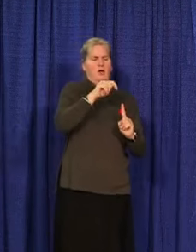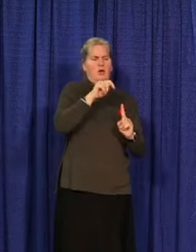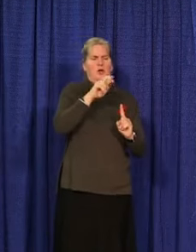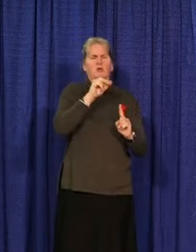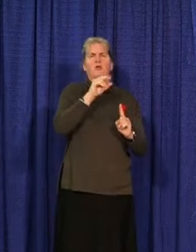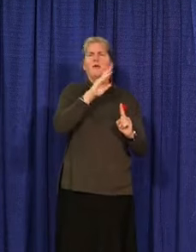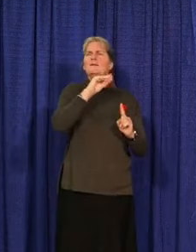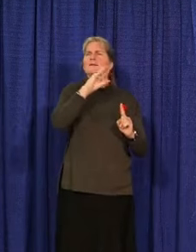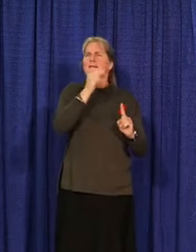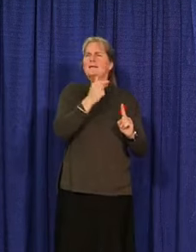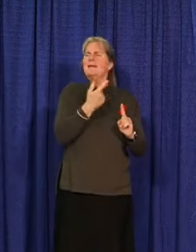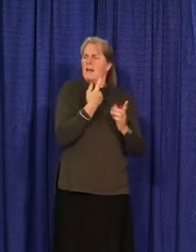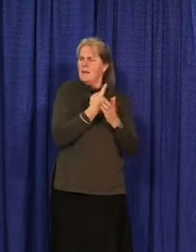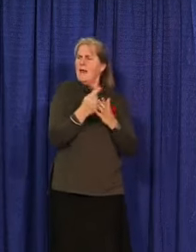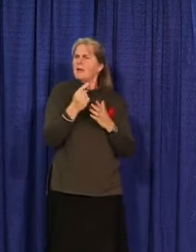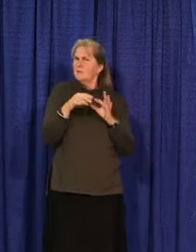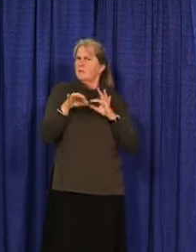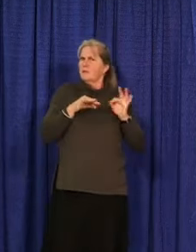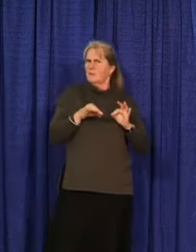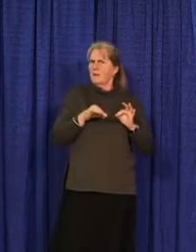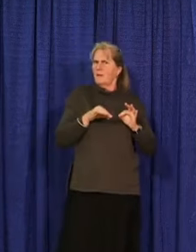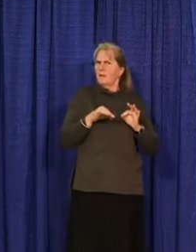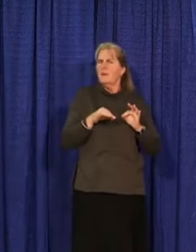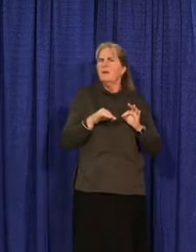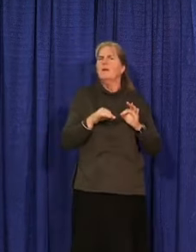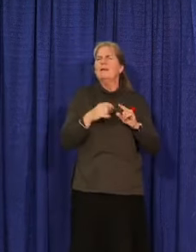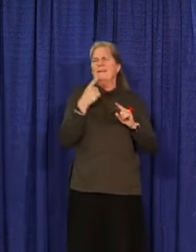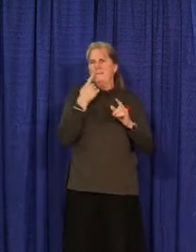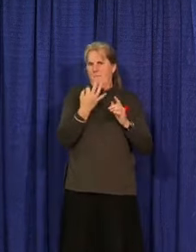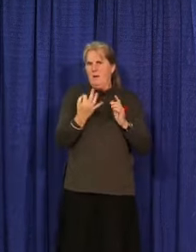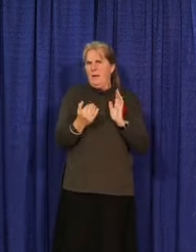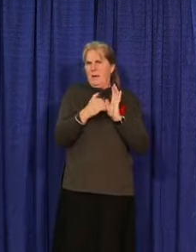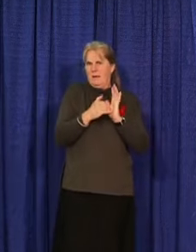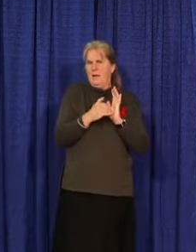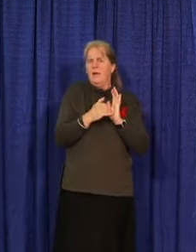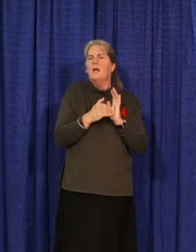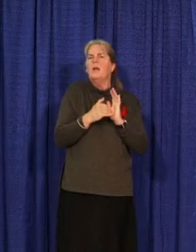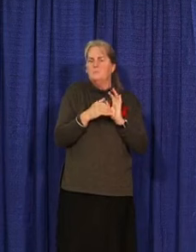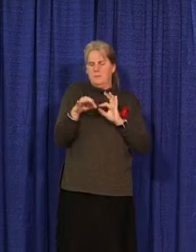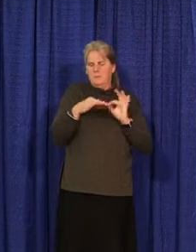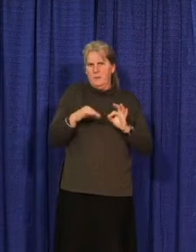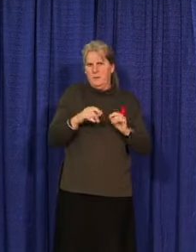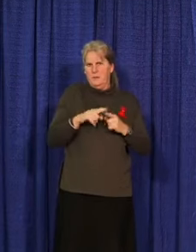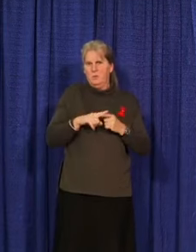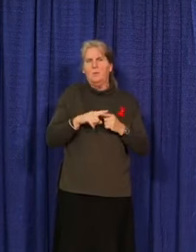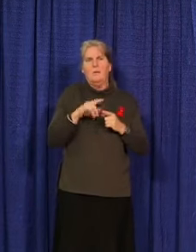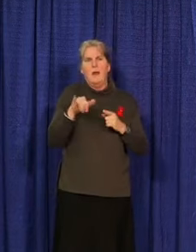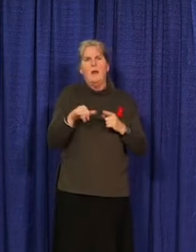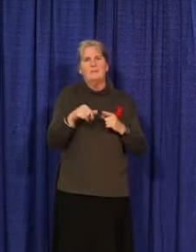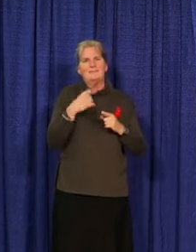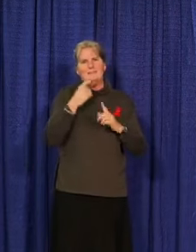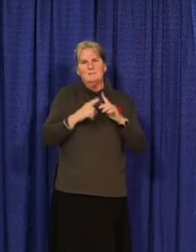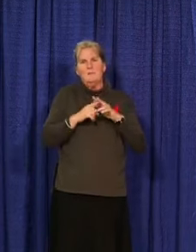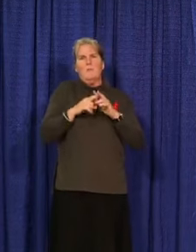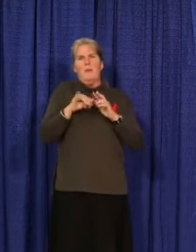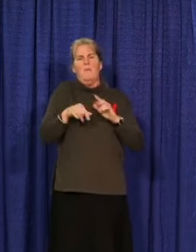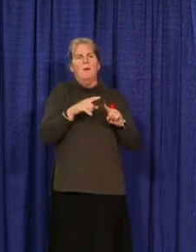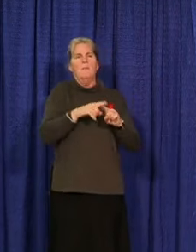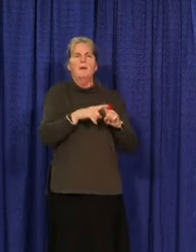works. I know I spoke to it again last week and briefly on Friday when we last announced a new case.